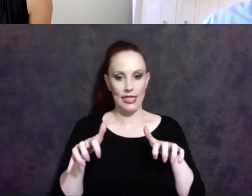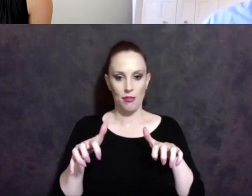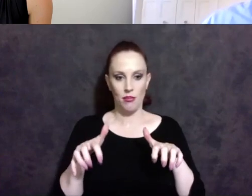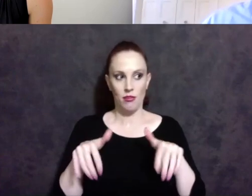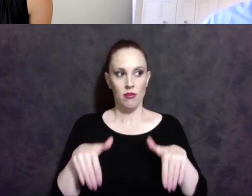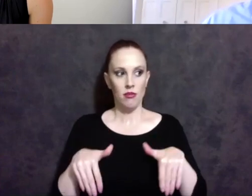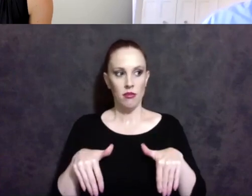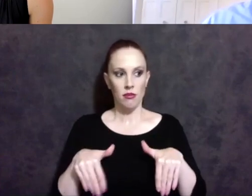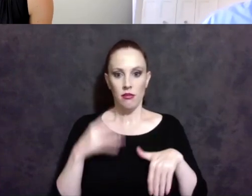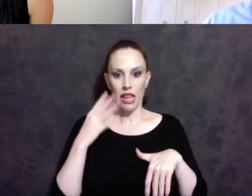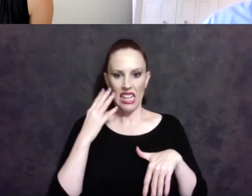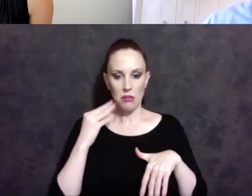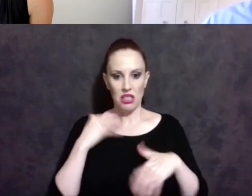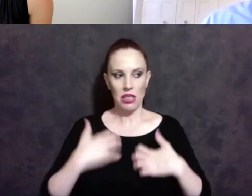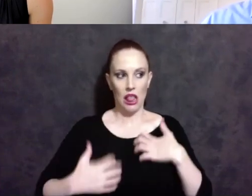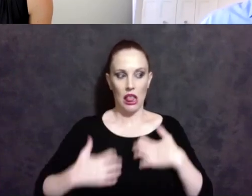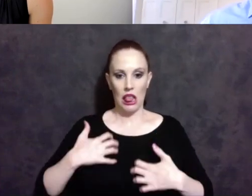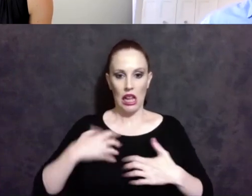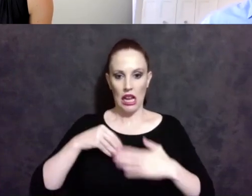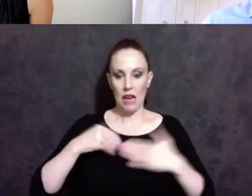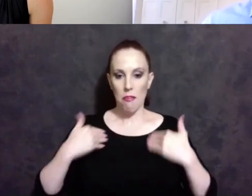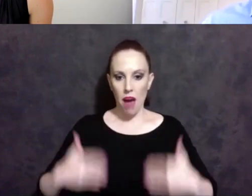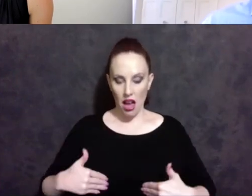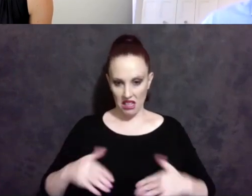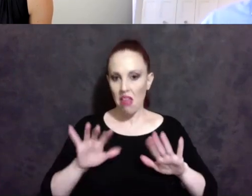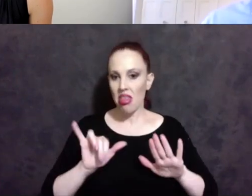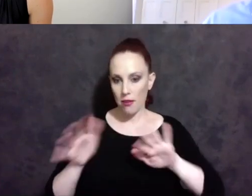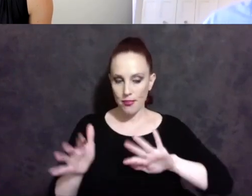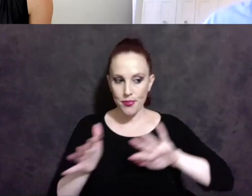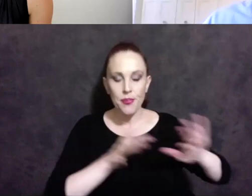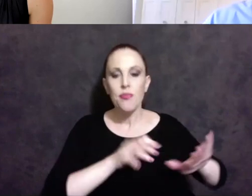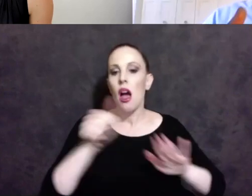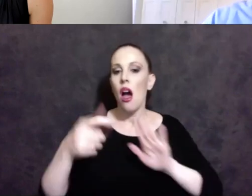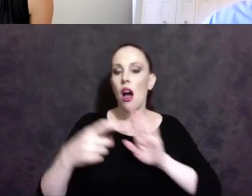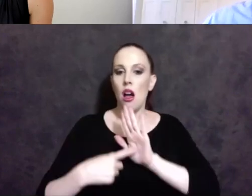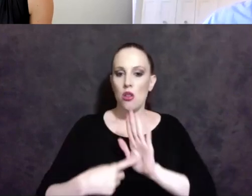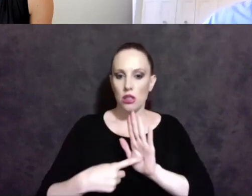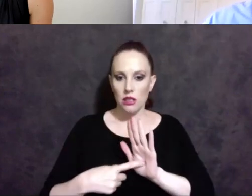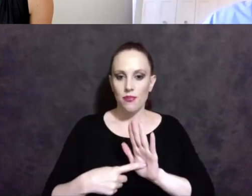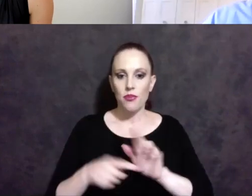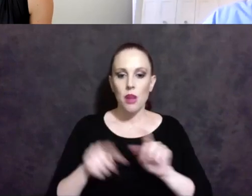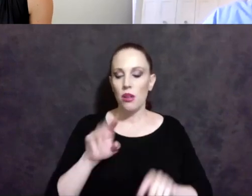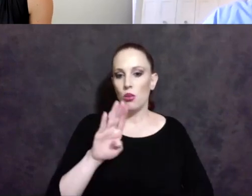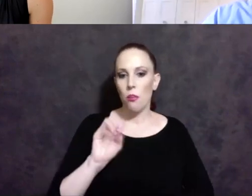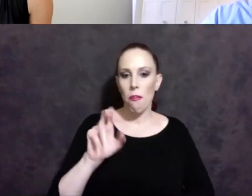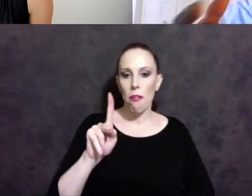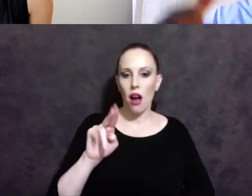discomfort in the body. Another example is I went to Bucknell University which is a prominently